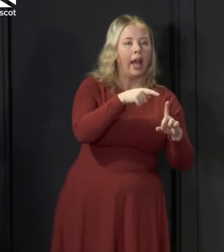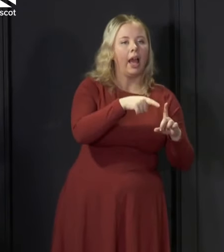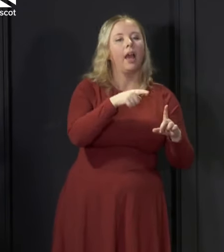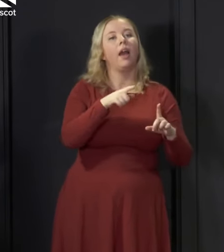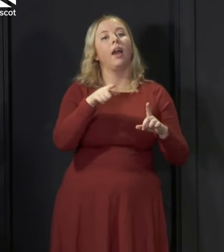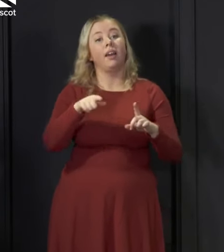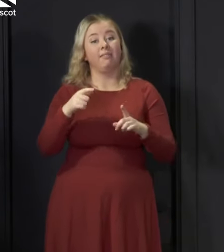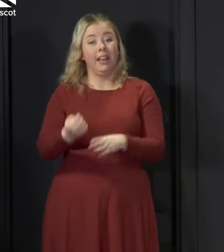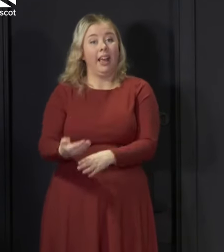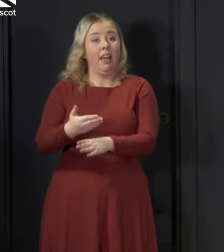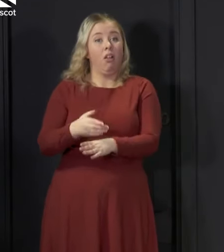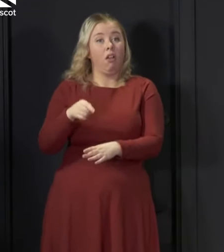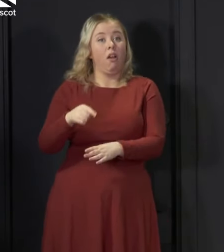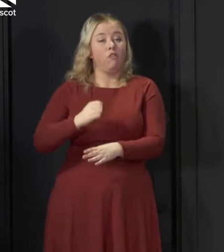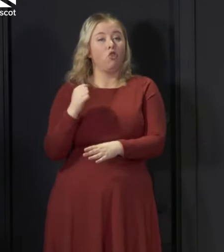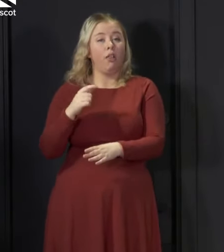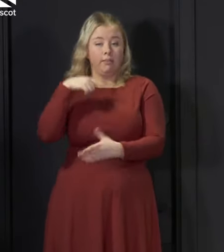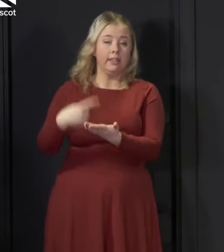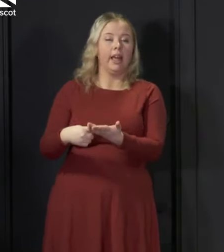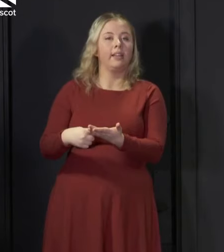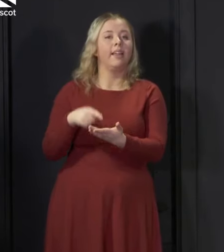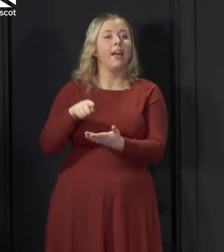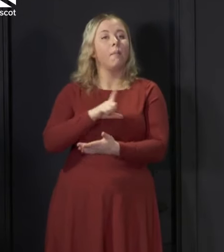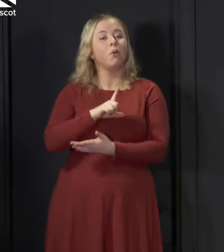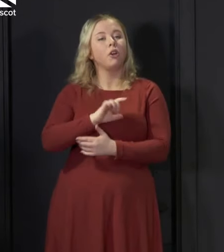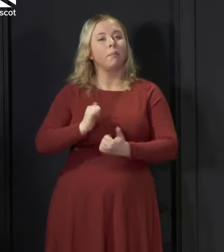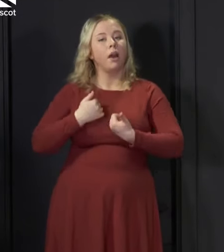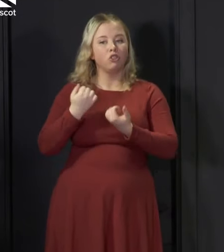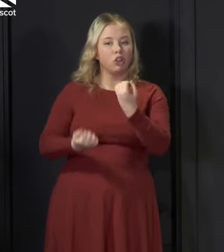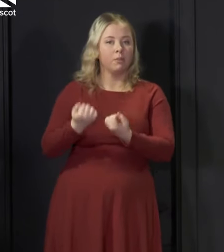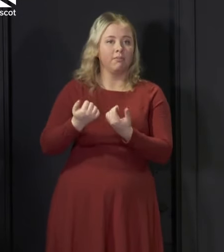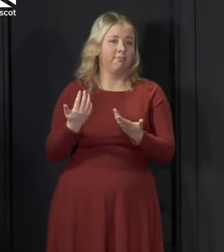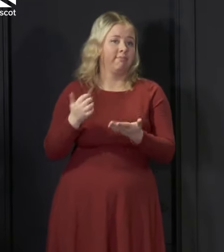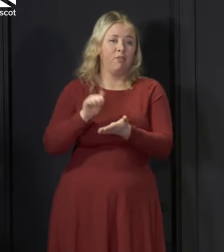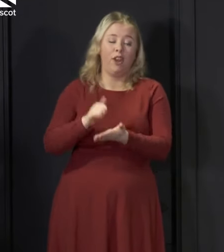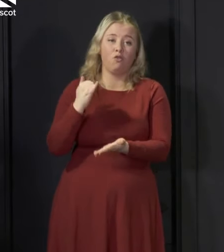the UK, that will be because my judgement, rightly or wrongly and whether you agree with